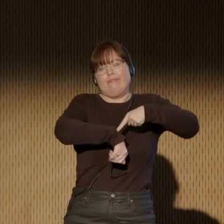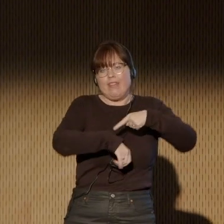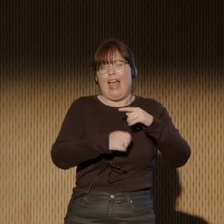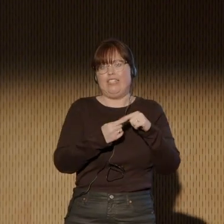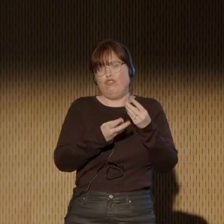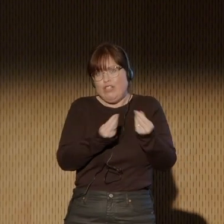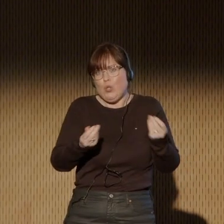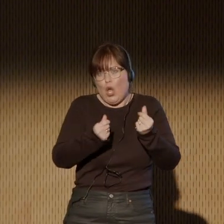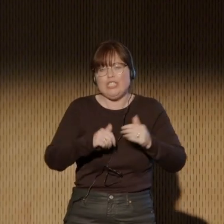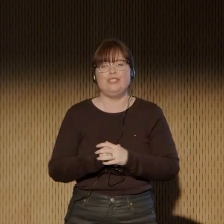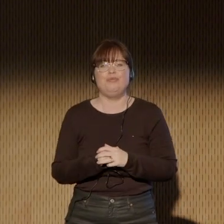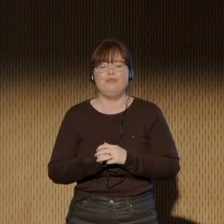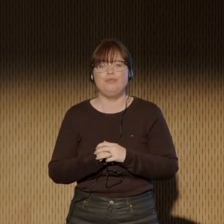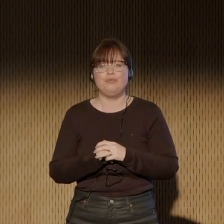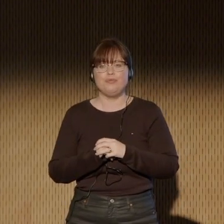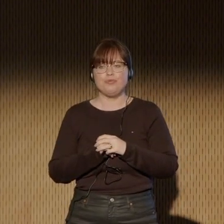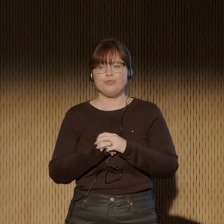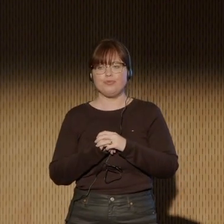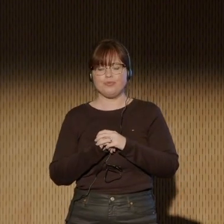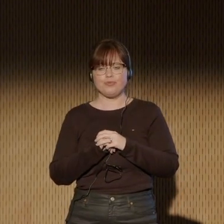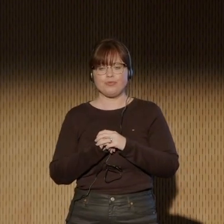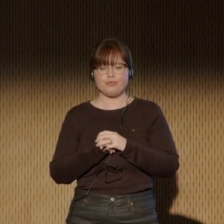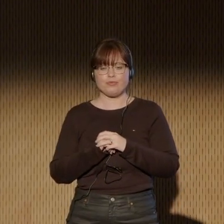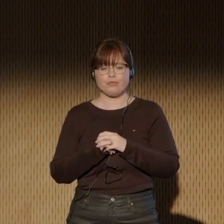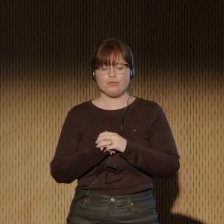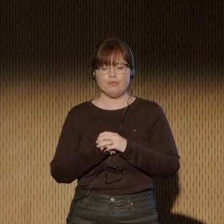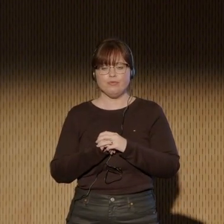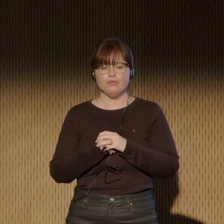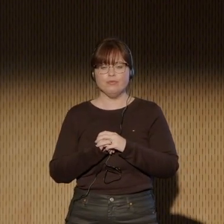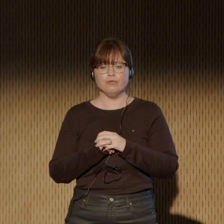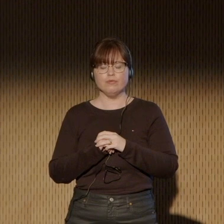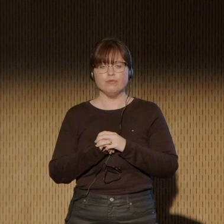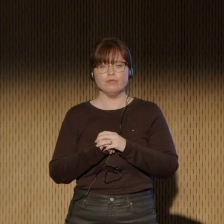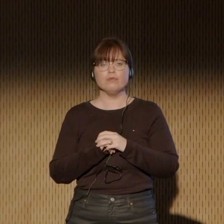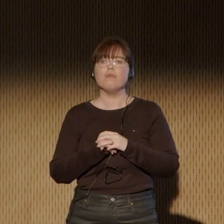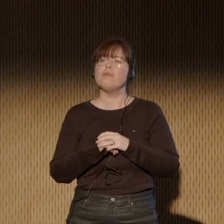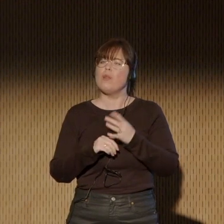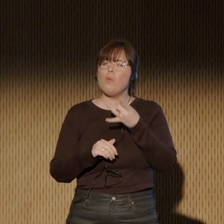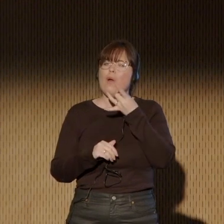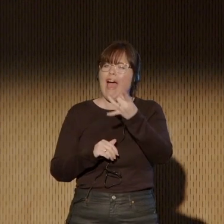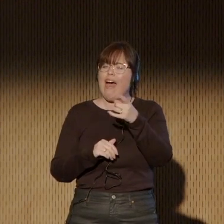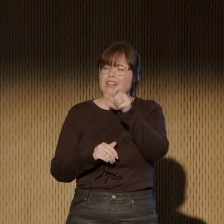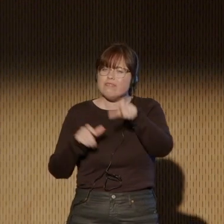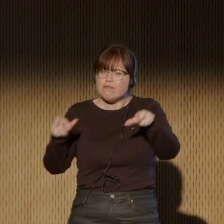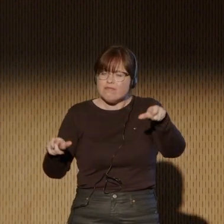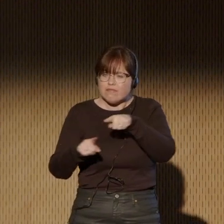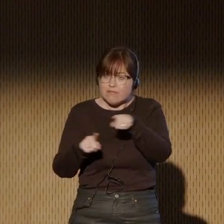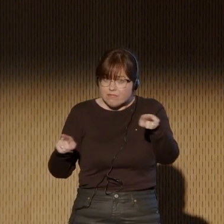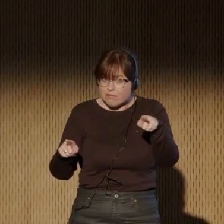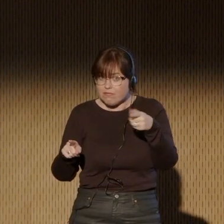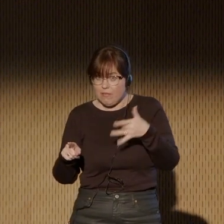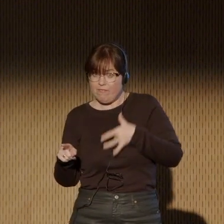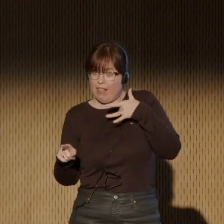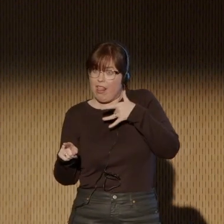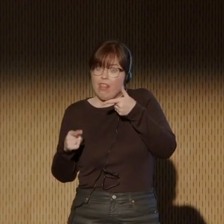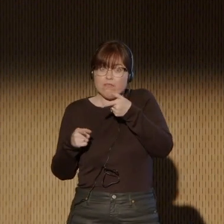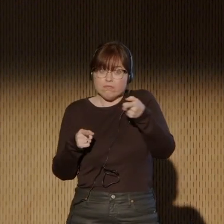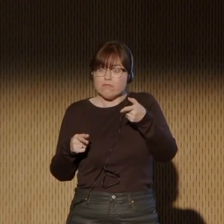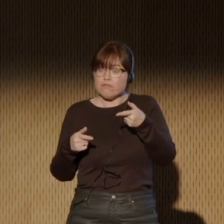(Kathie): We asked participants of the survey if they felt the implementation was successful,